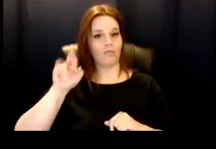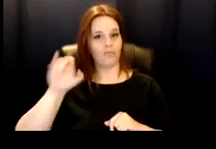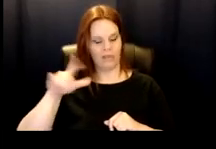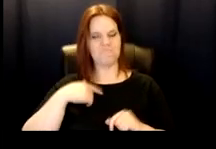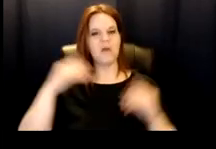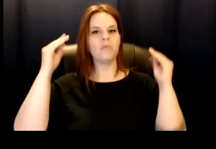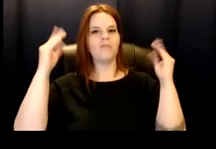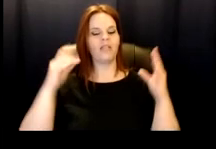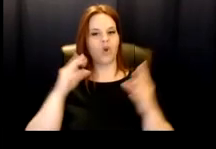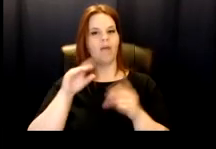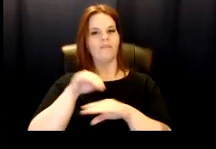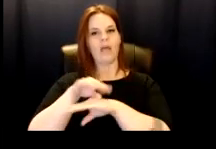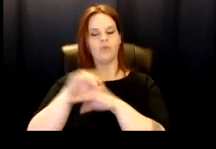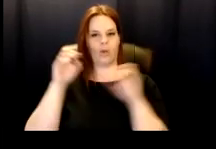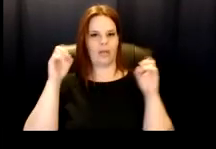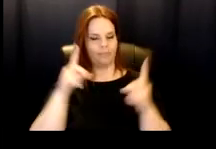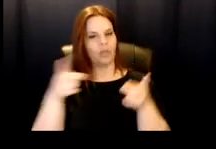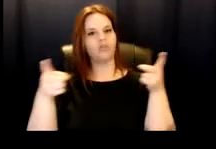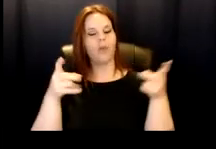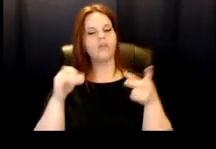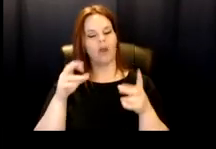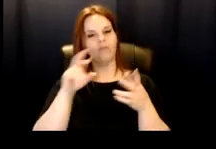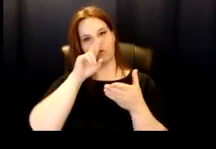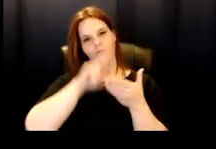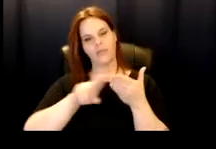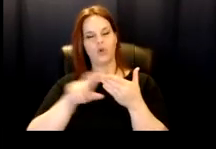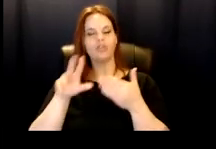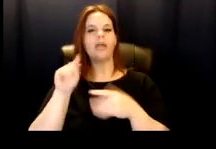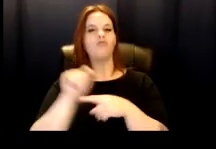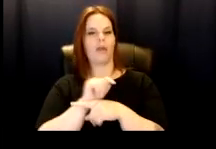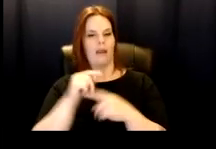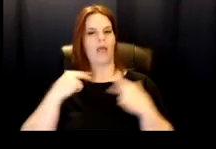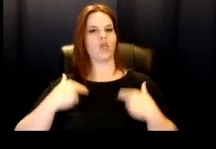education and director of research and training at the Human Development Institute at the